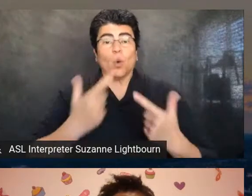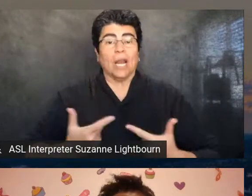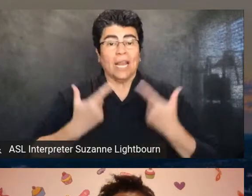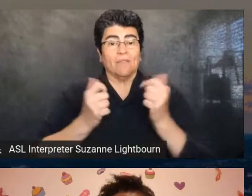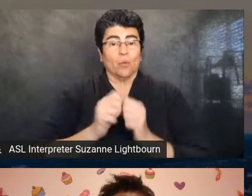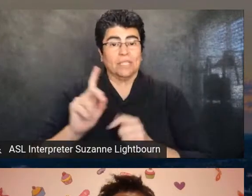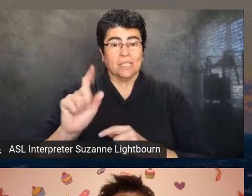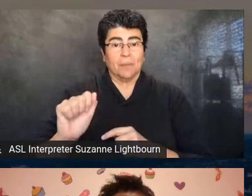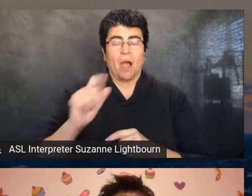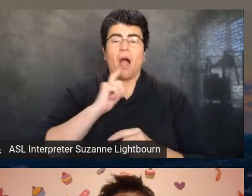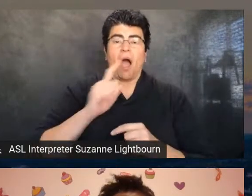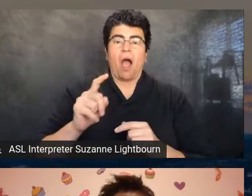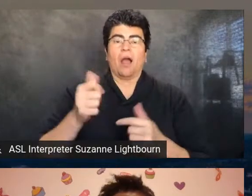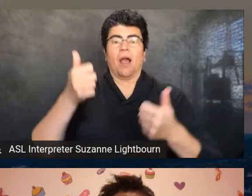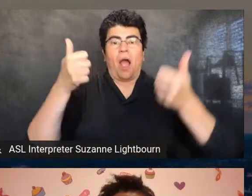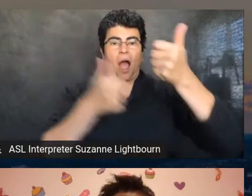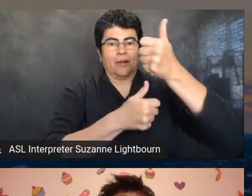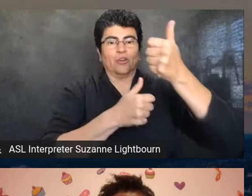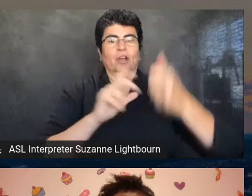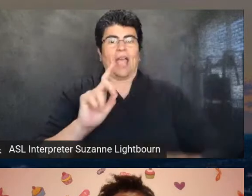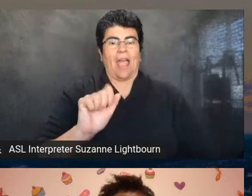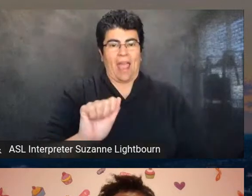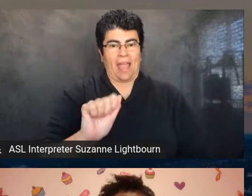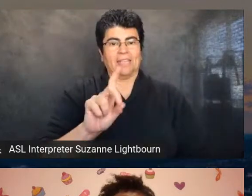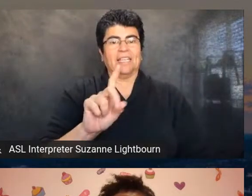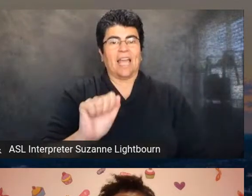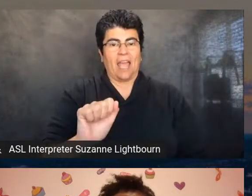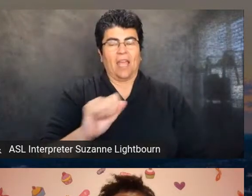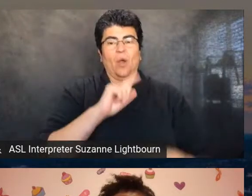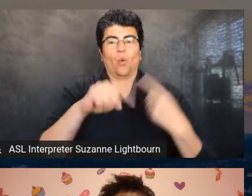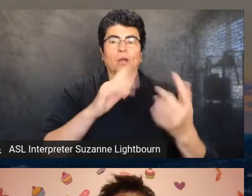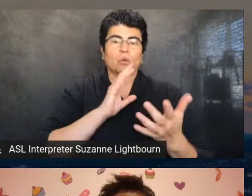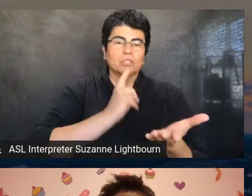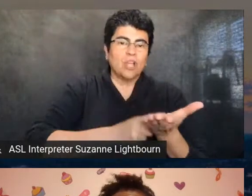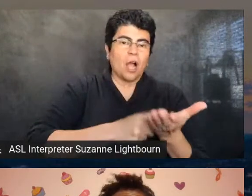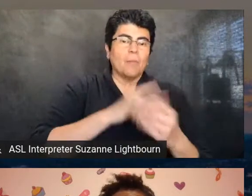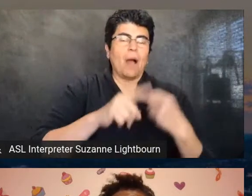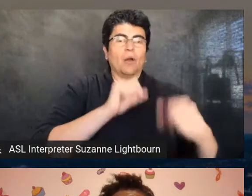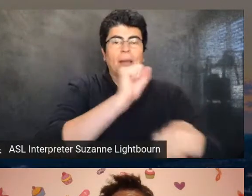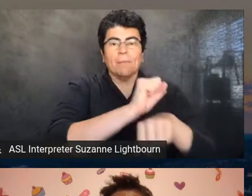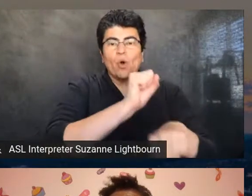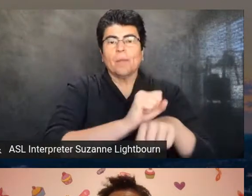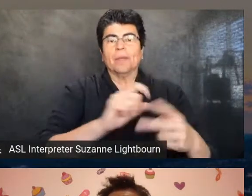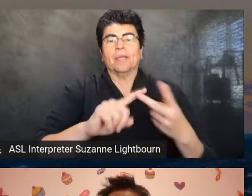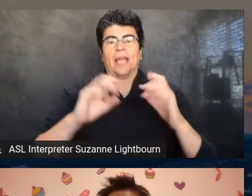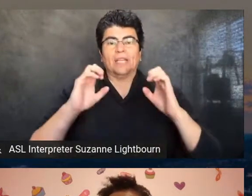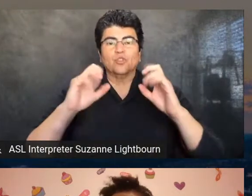are protected under the Americans with Disabilities Act when it comes to employment, when it comes to education, and so much more,